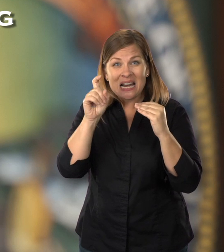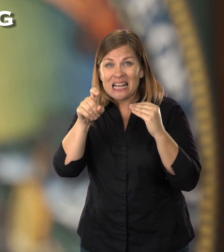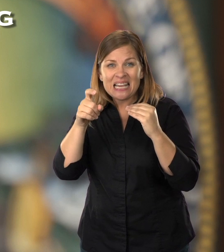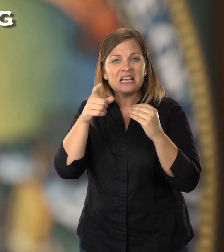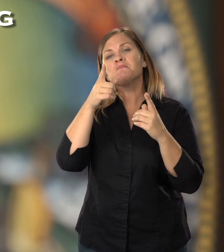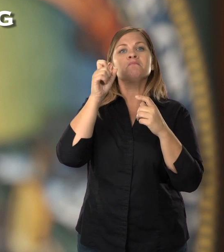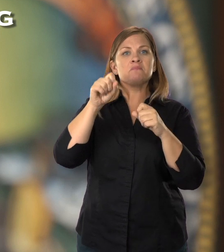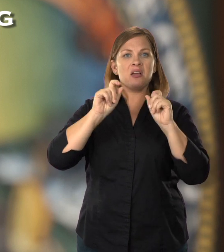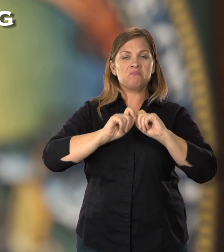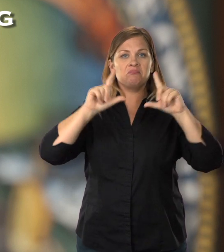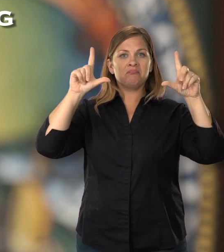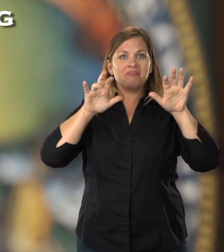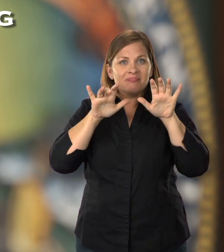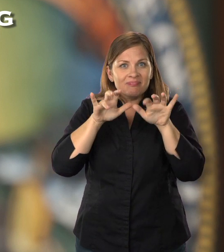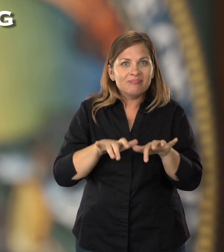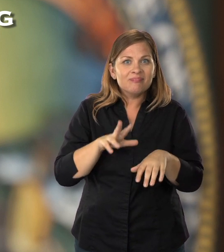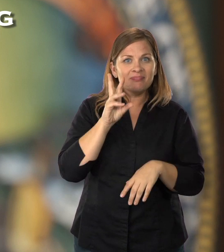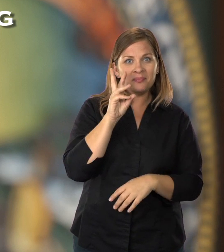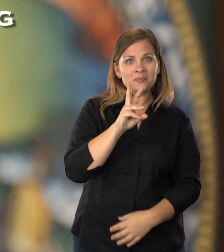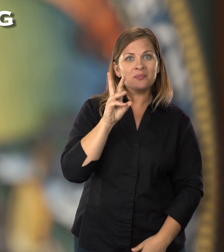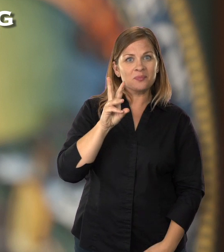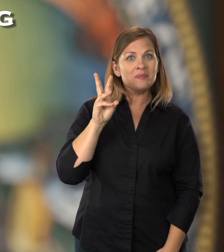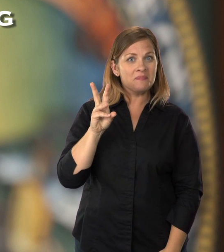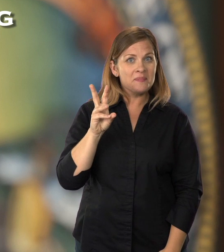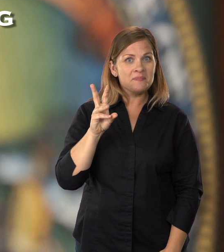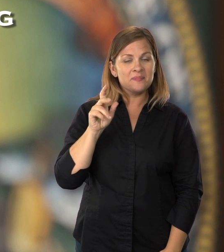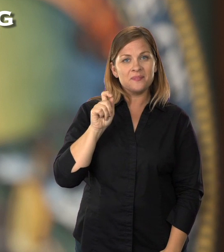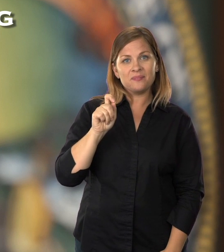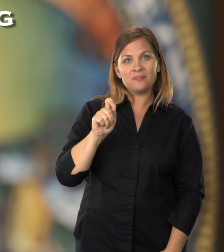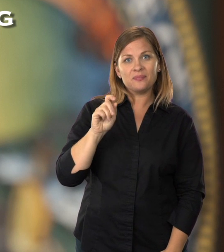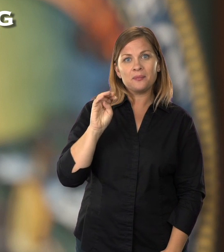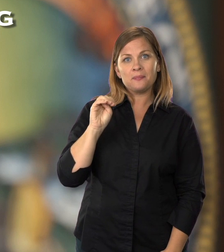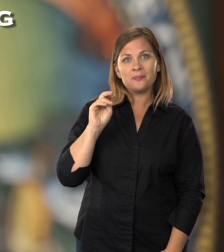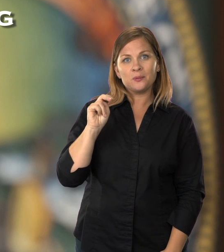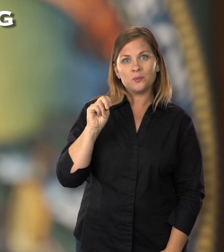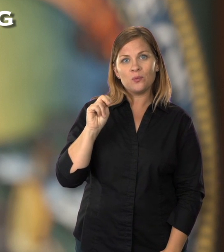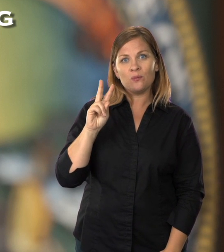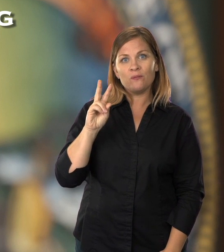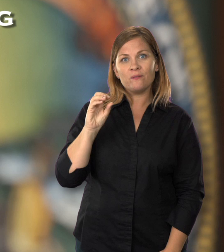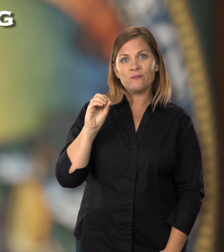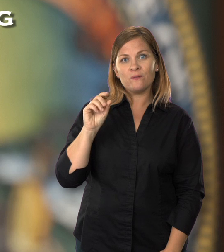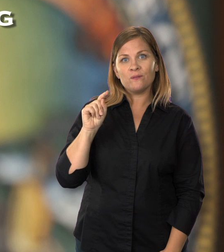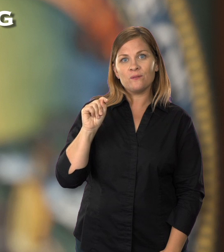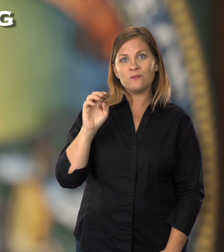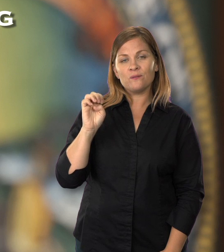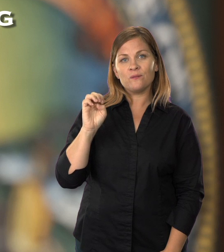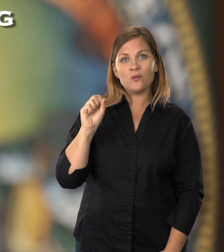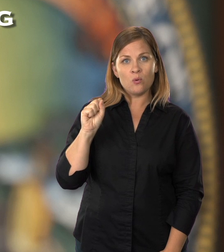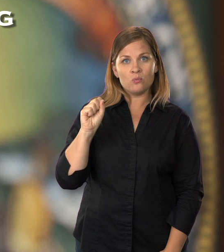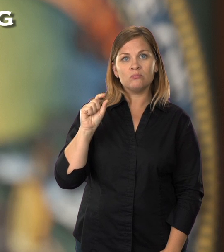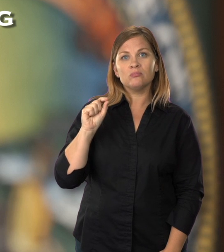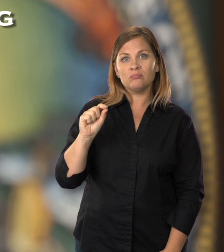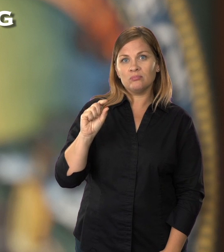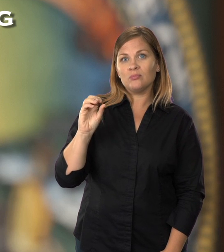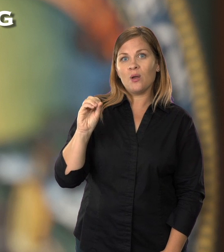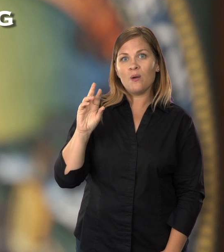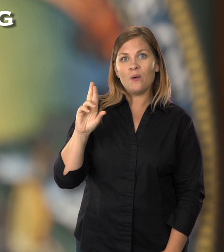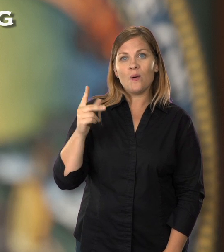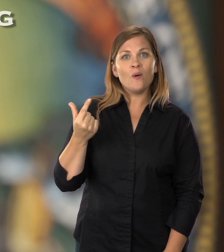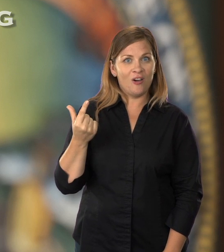For more information, go to www.mnvotes.org.